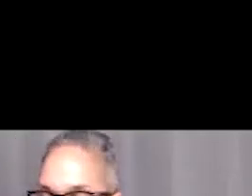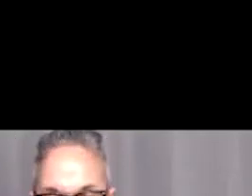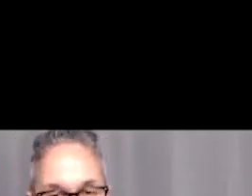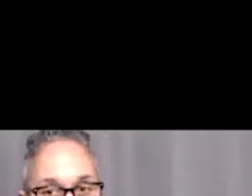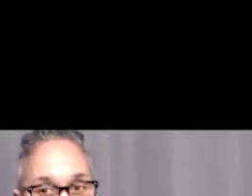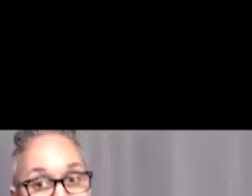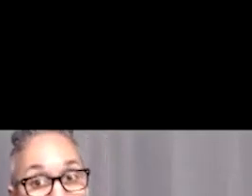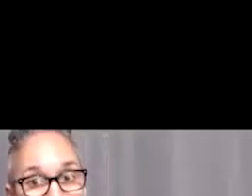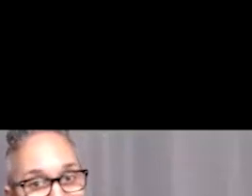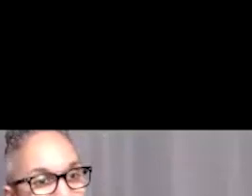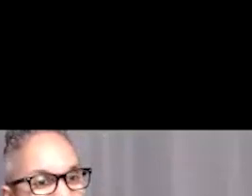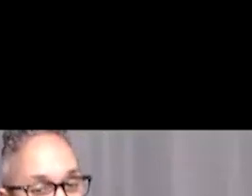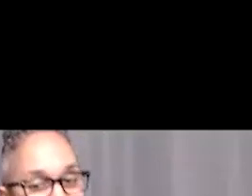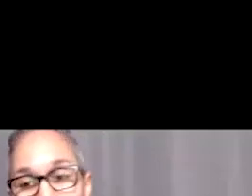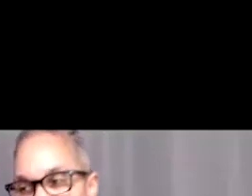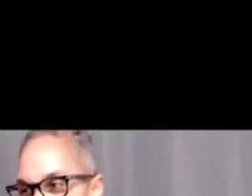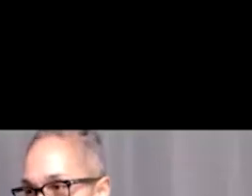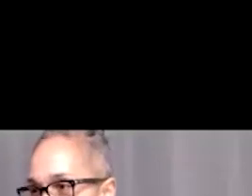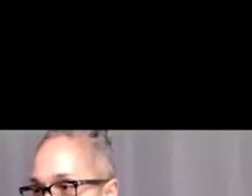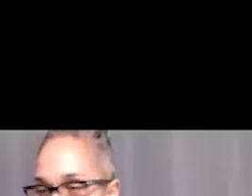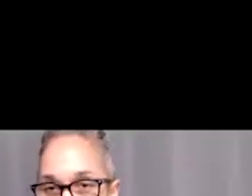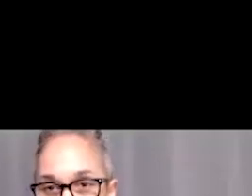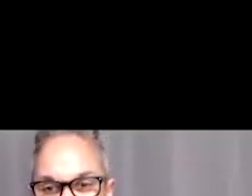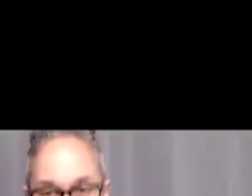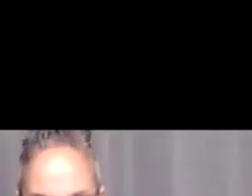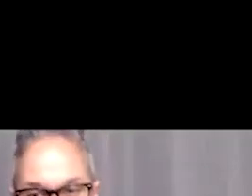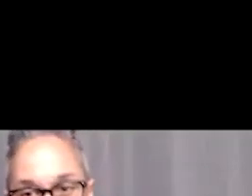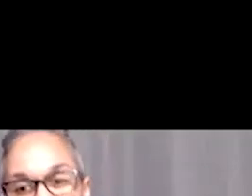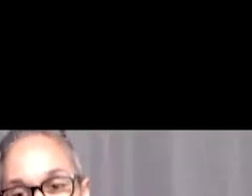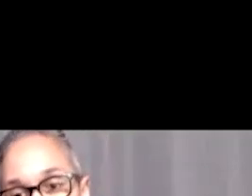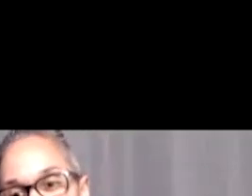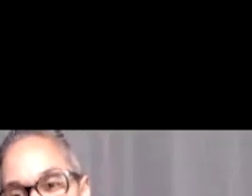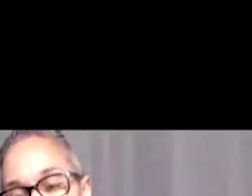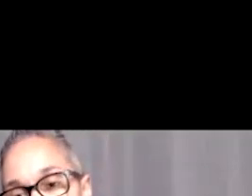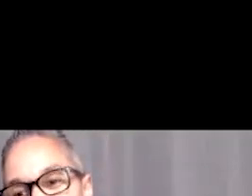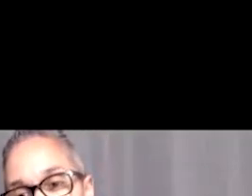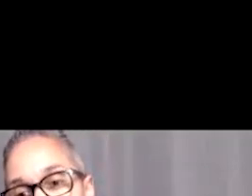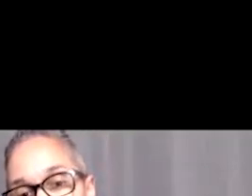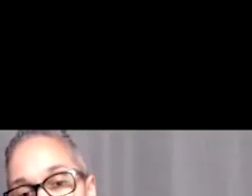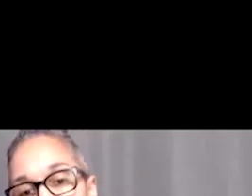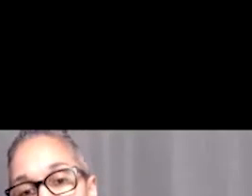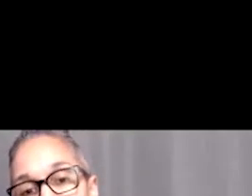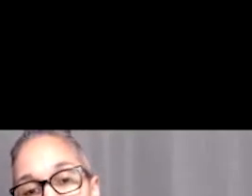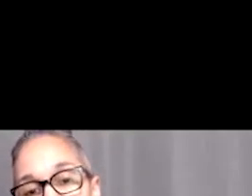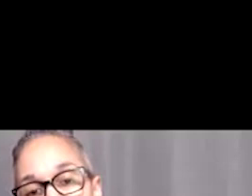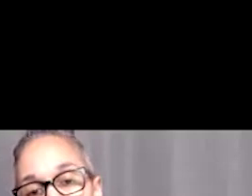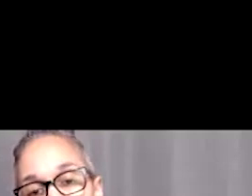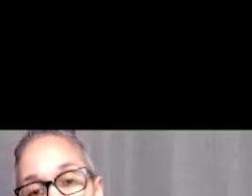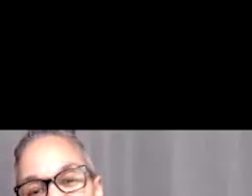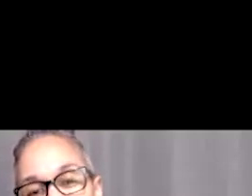So to have the documentation, you know, just take the little extra steps of having the documentation in your courses,